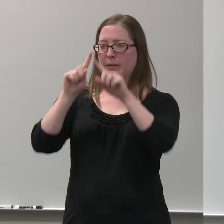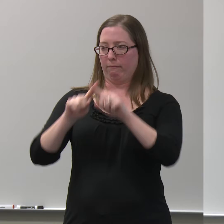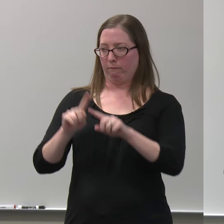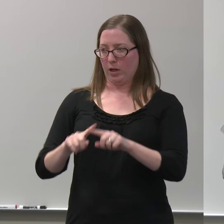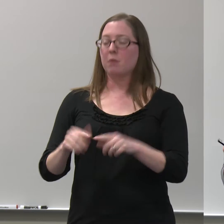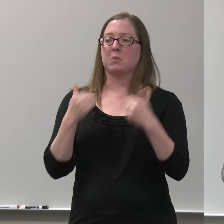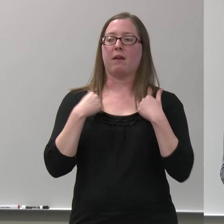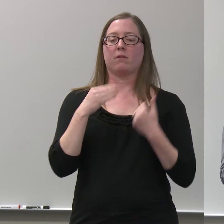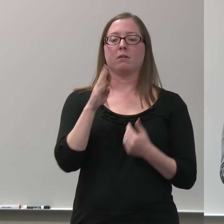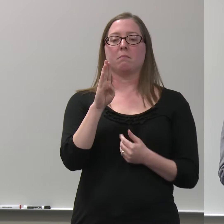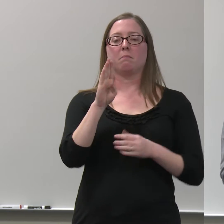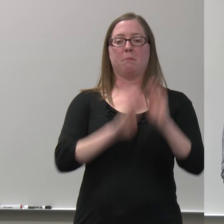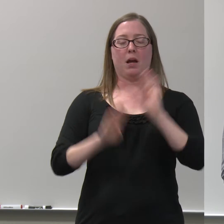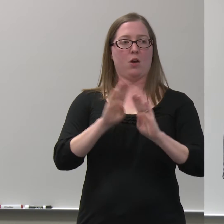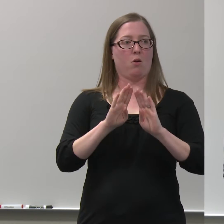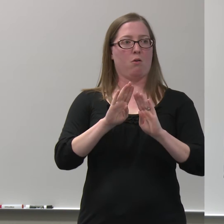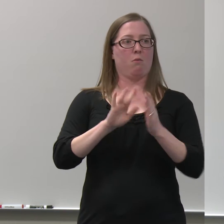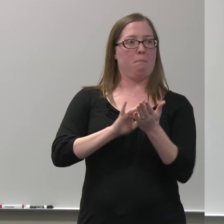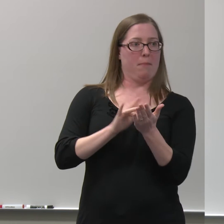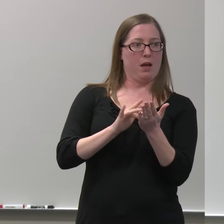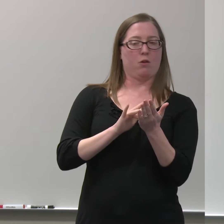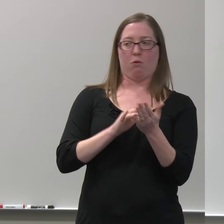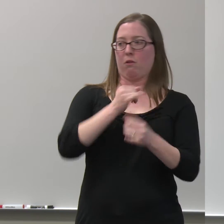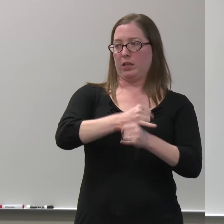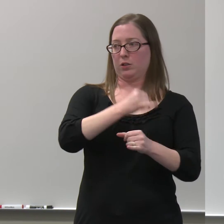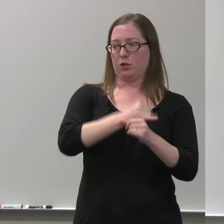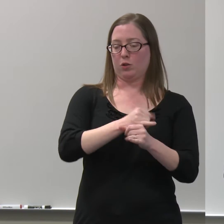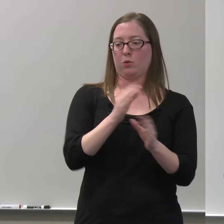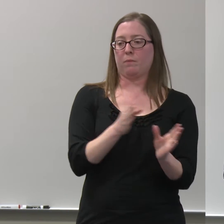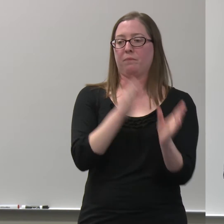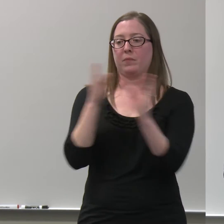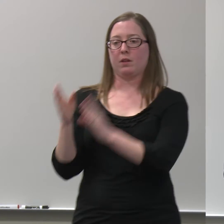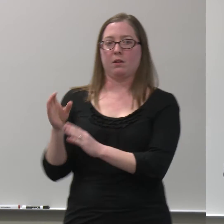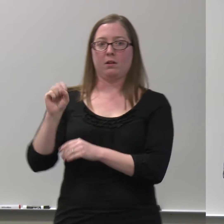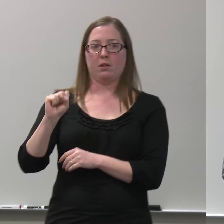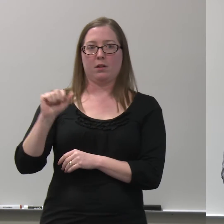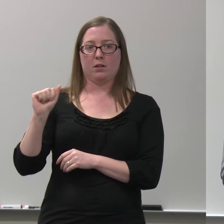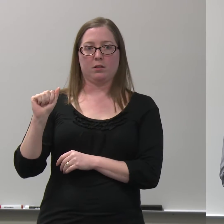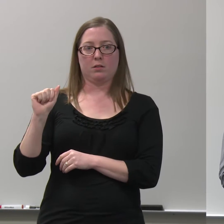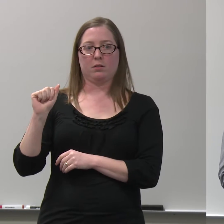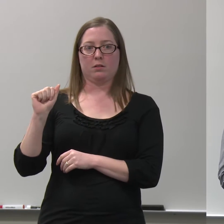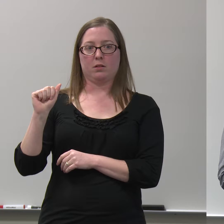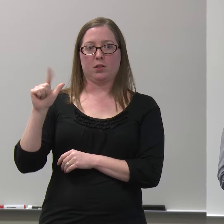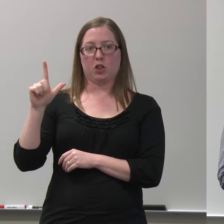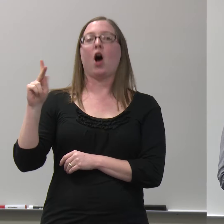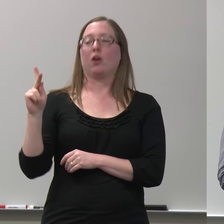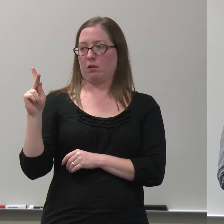but there's also a biomedical institute, and there was the Salk Institute that was founded by Jonas Salk